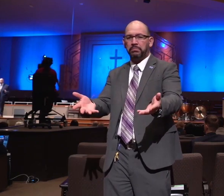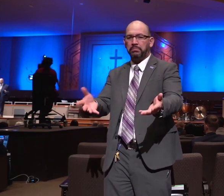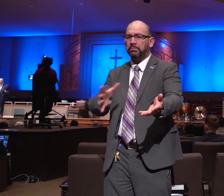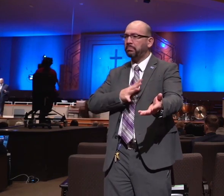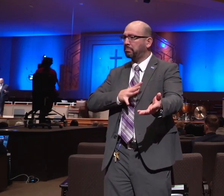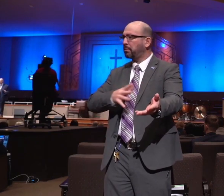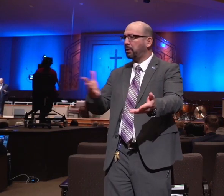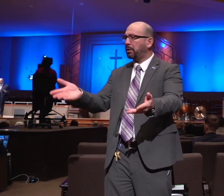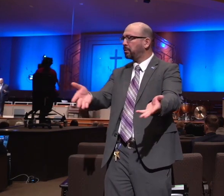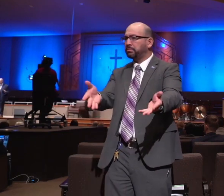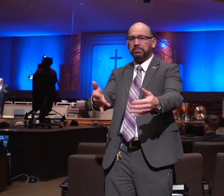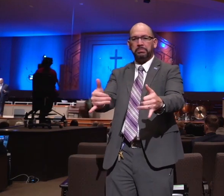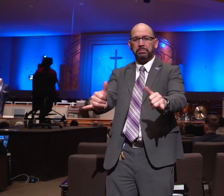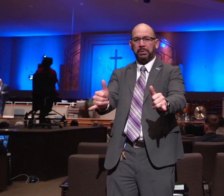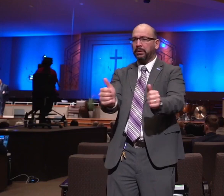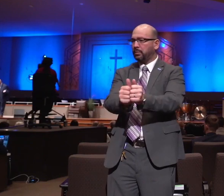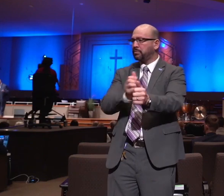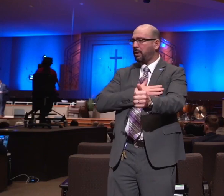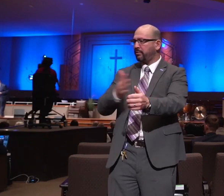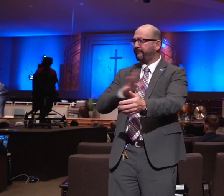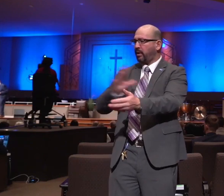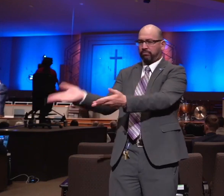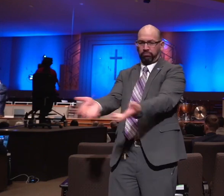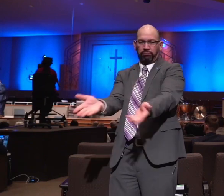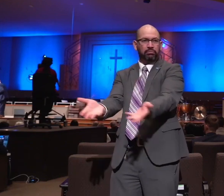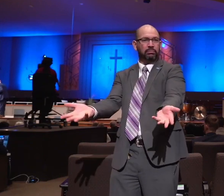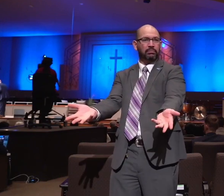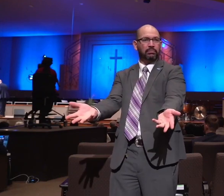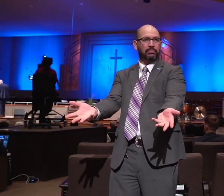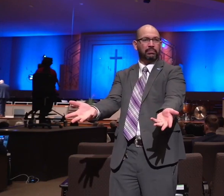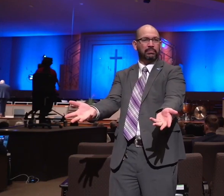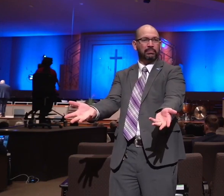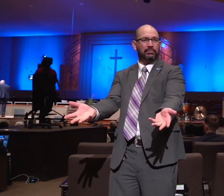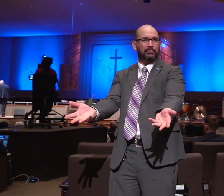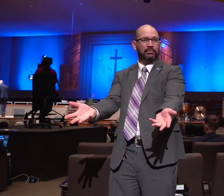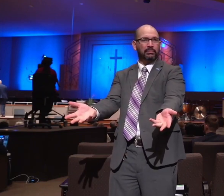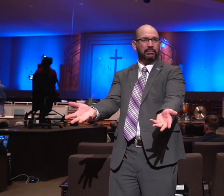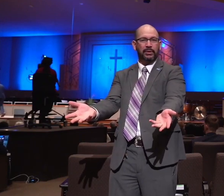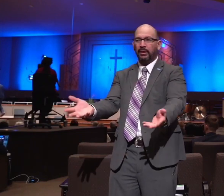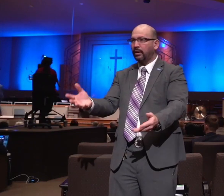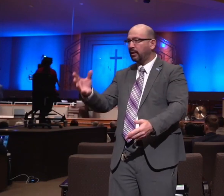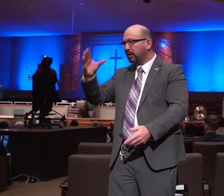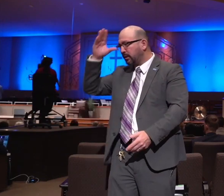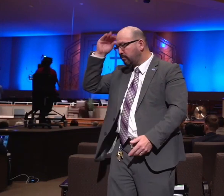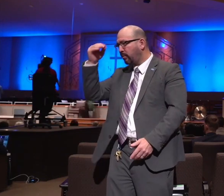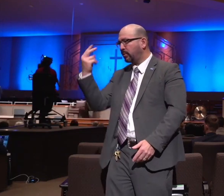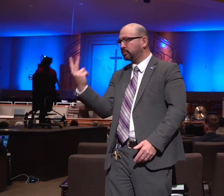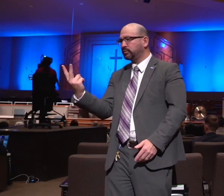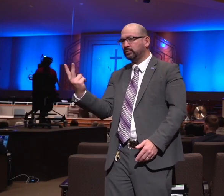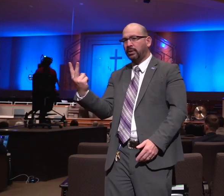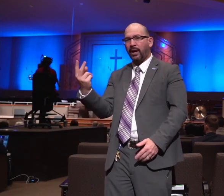in the world the house didn’t have a television